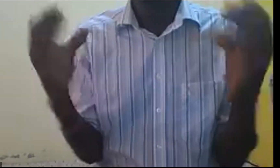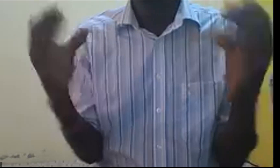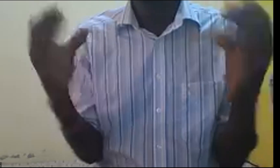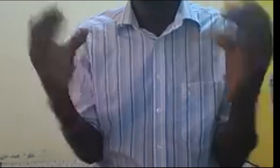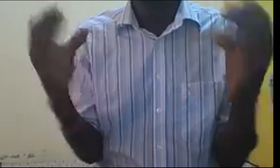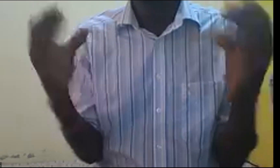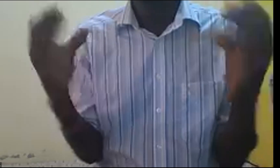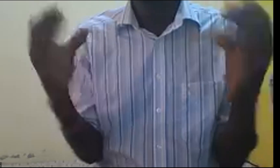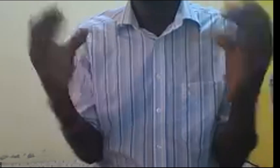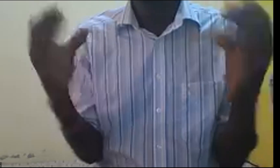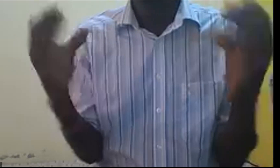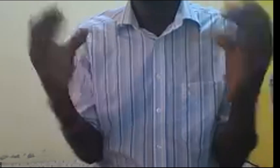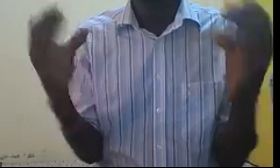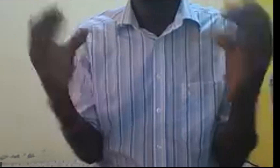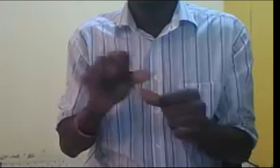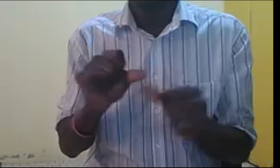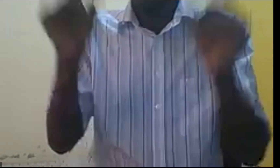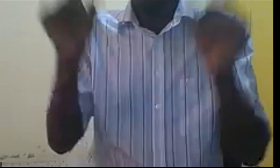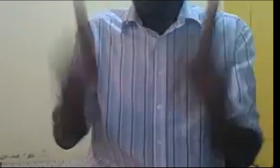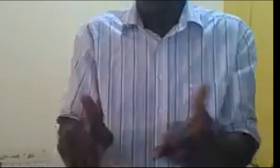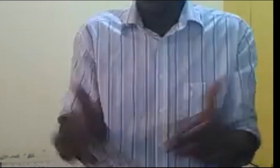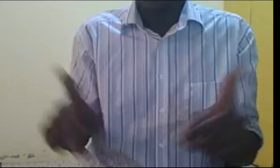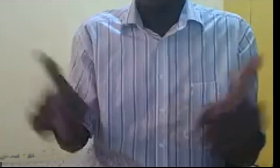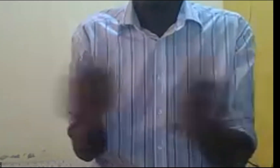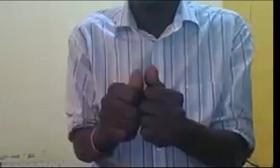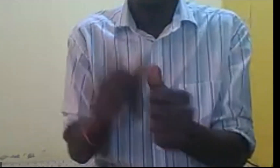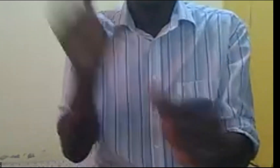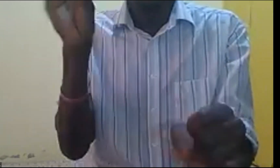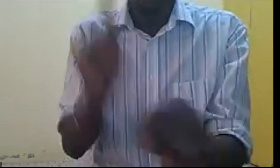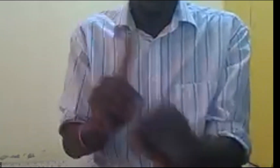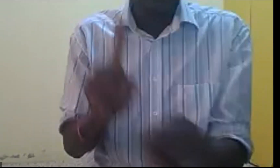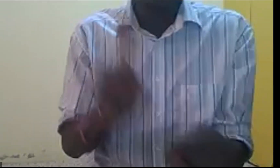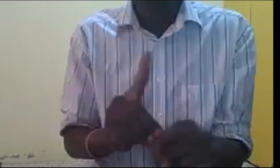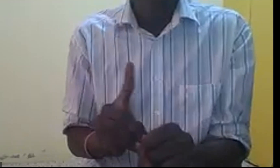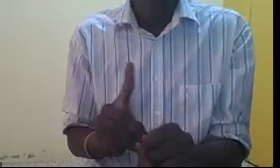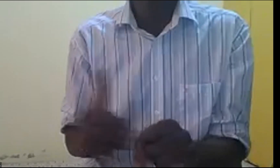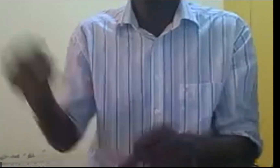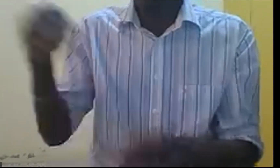Do not repair radio. St phones. The there's someone to learn from our family special needs.